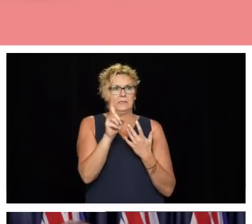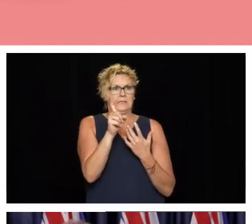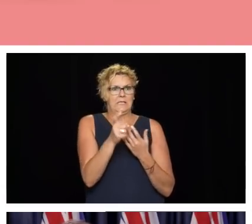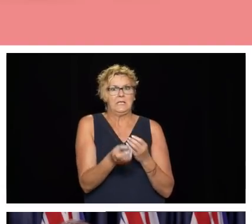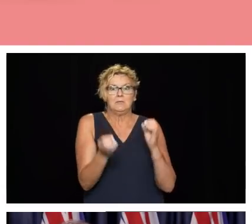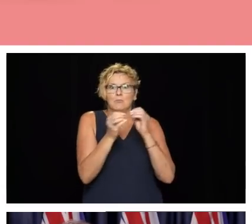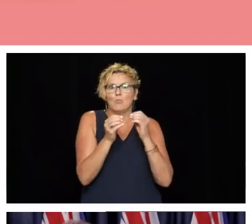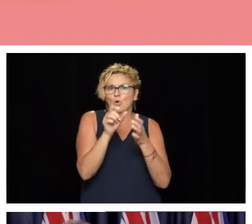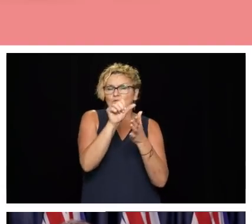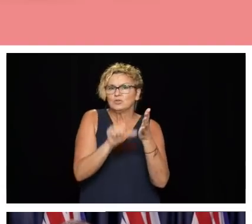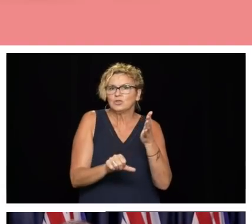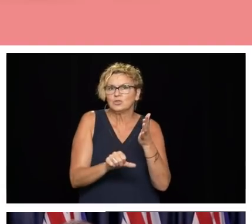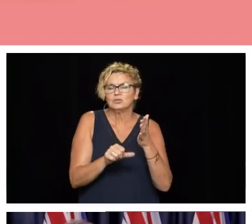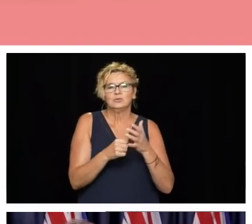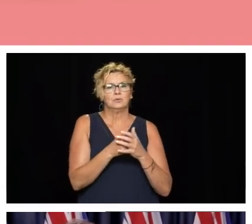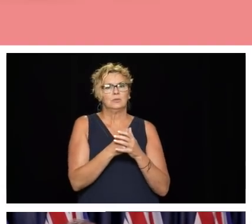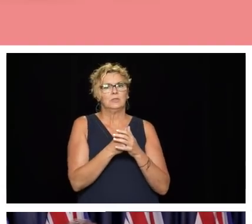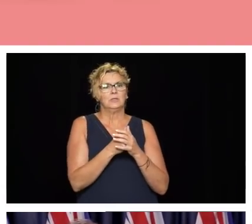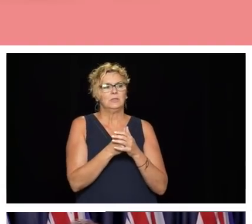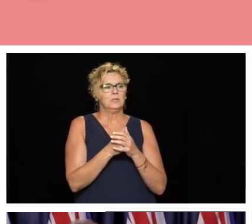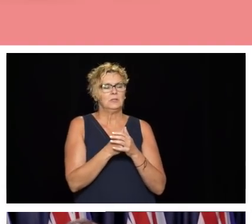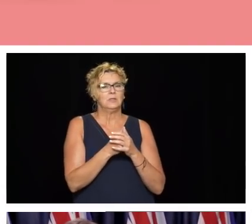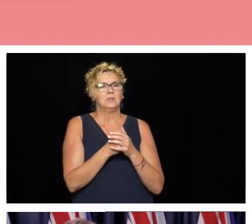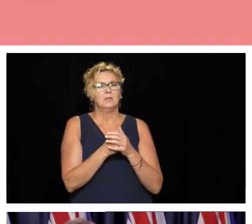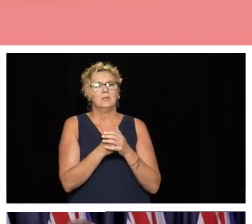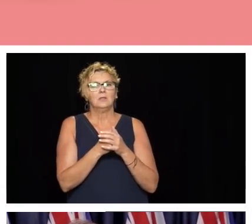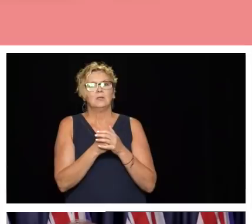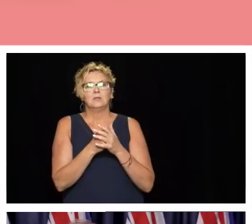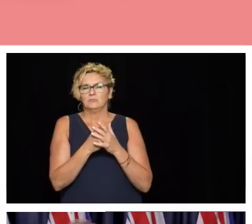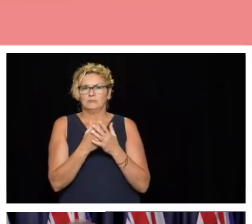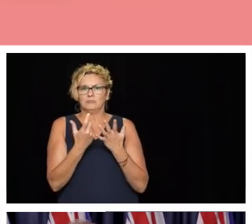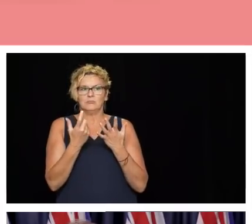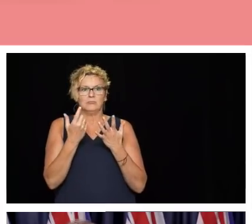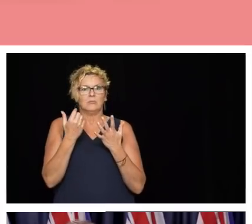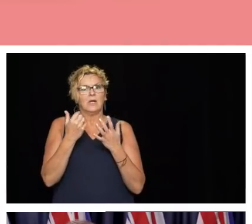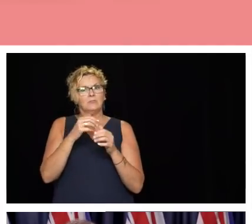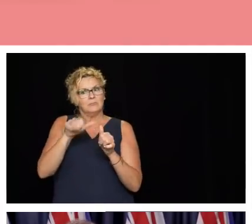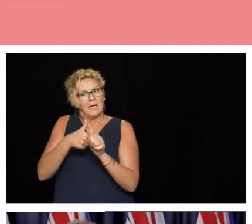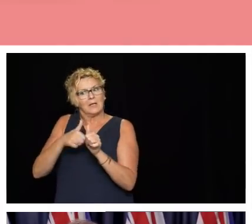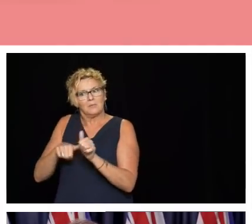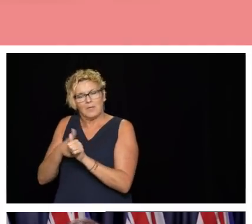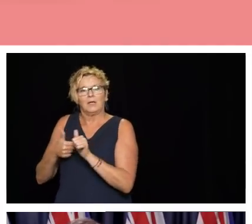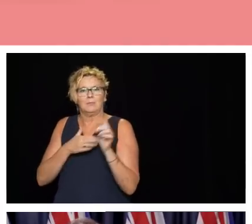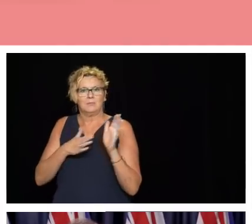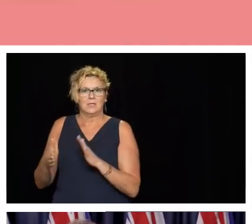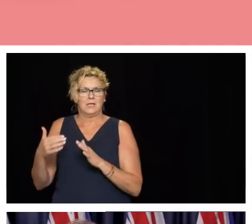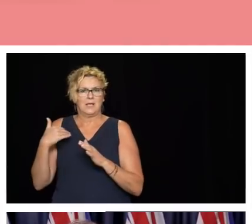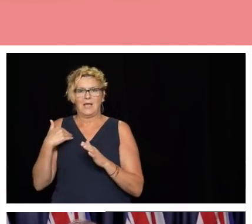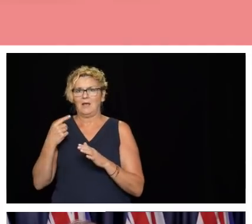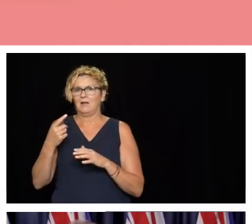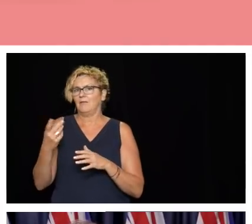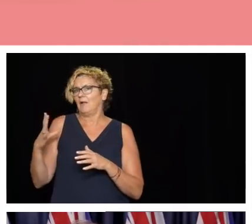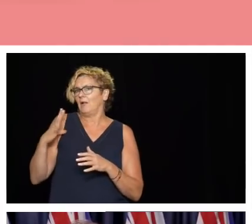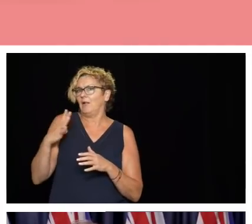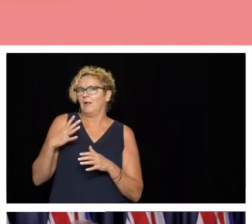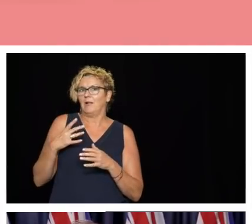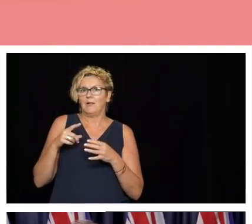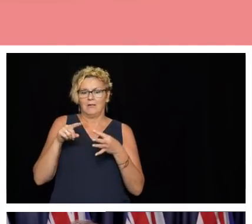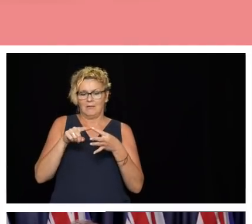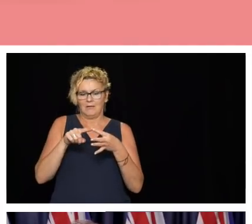It's obviously robust prevention and control practices across hospital flight including for individuals we are implement a number of strategies from operational all search capacities for early